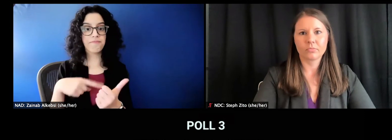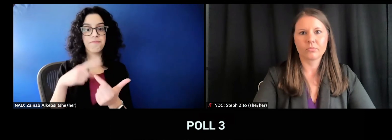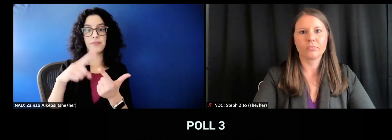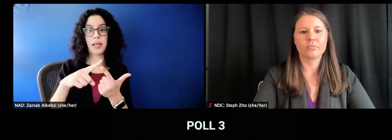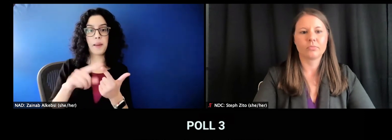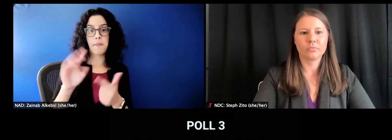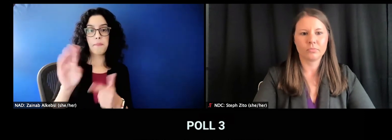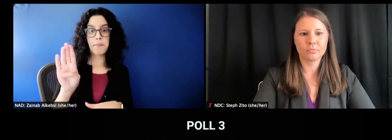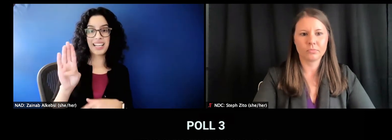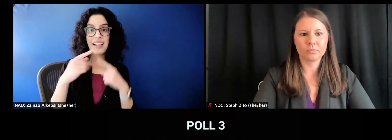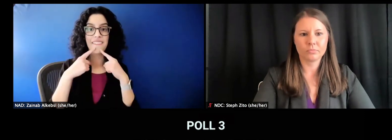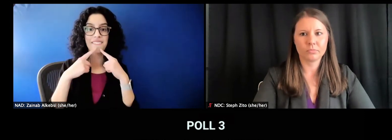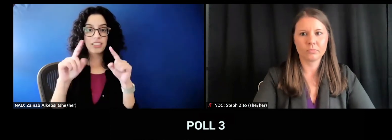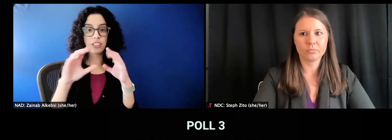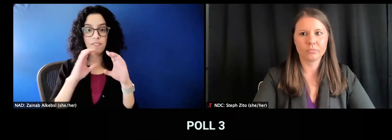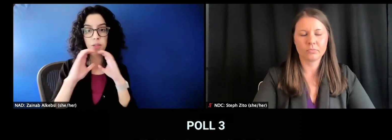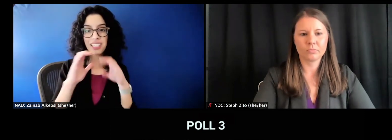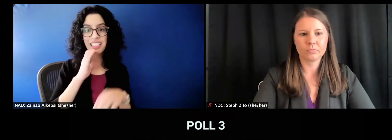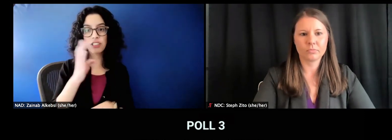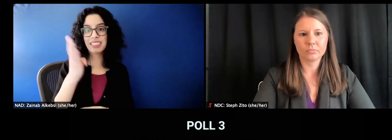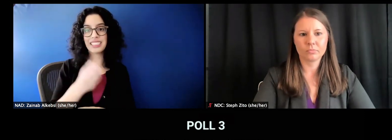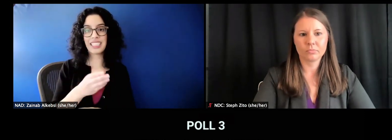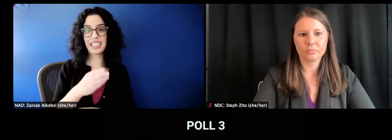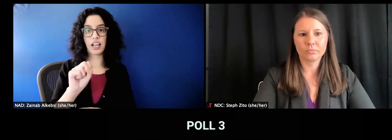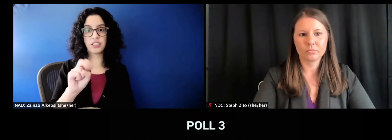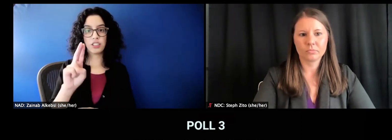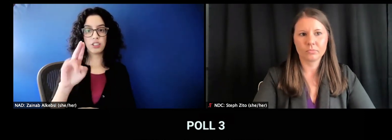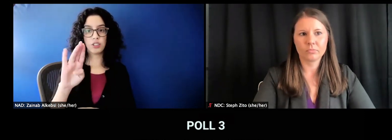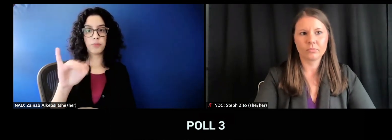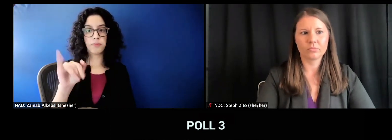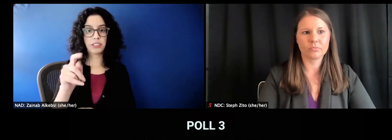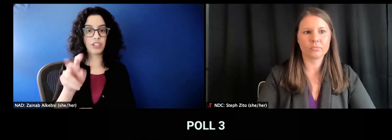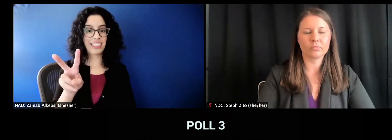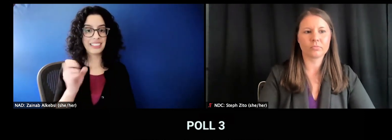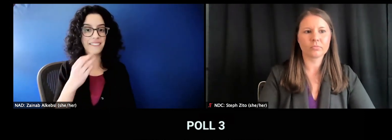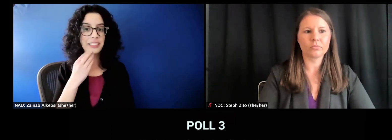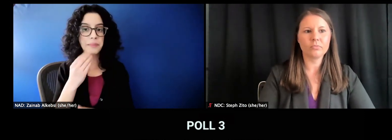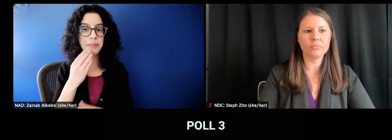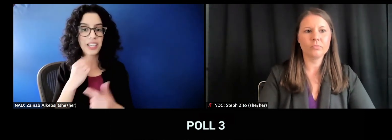B, effective communication/subjective experience.